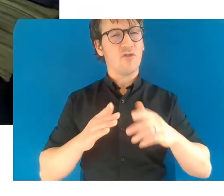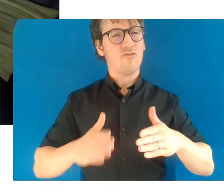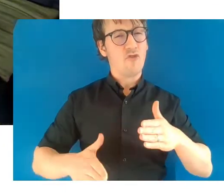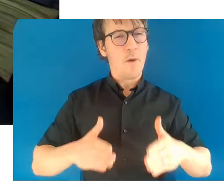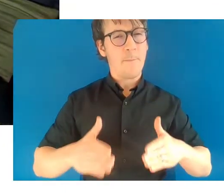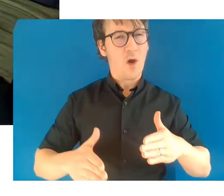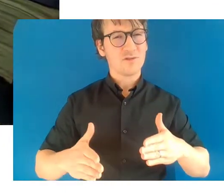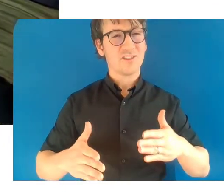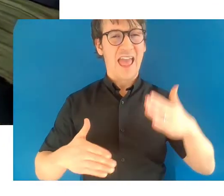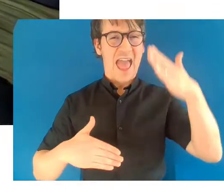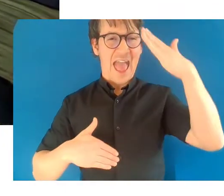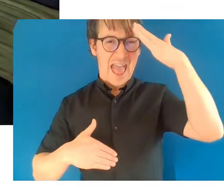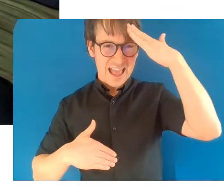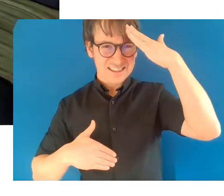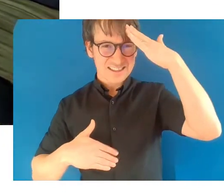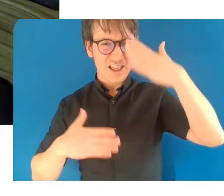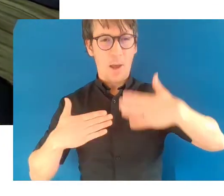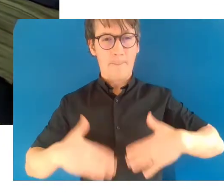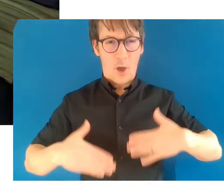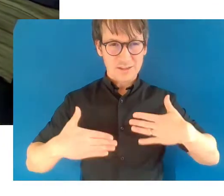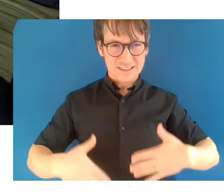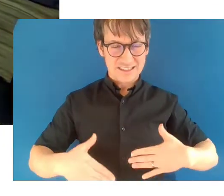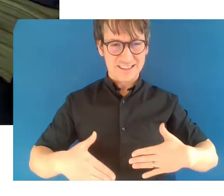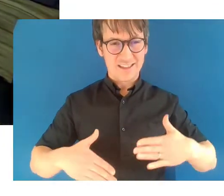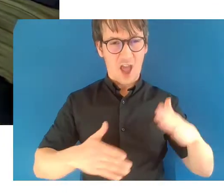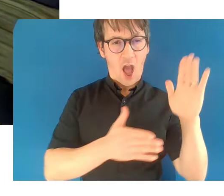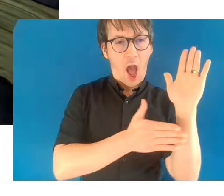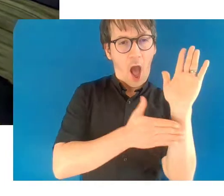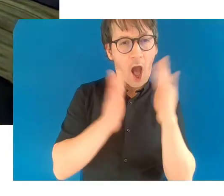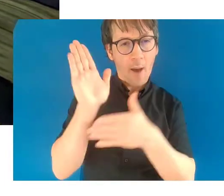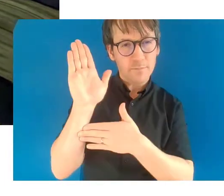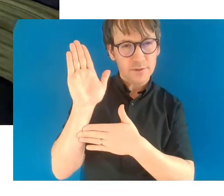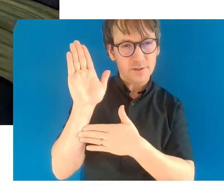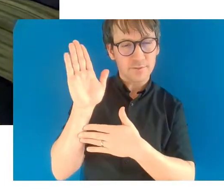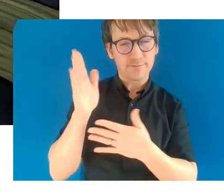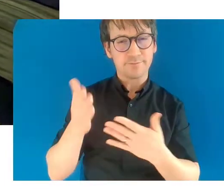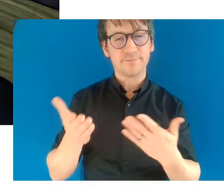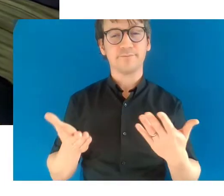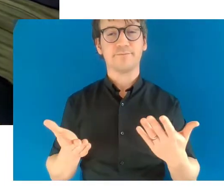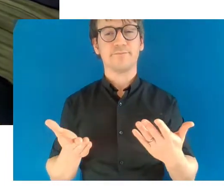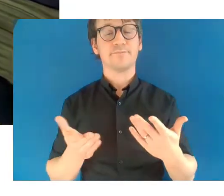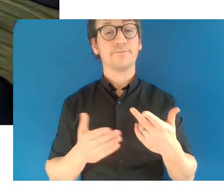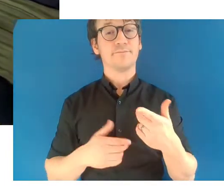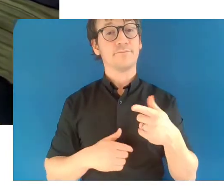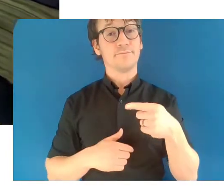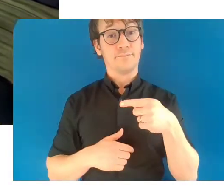and a head and arms like a human. So let us see some social interaction.